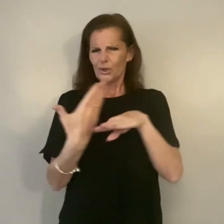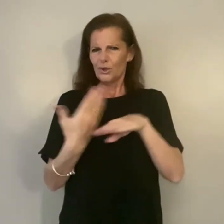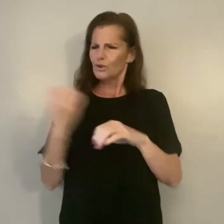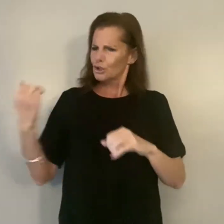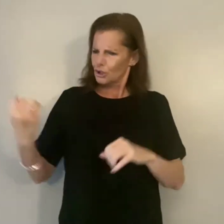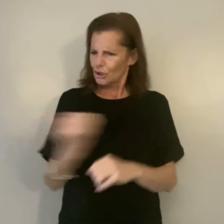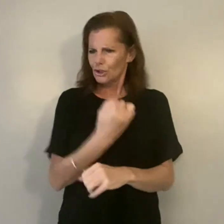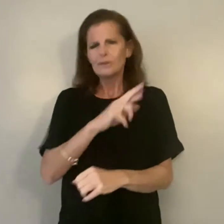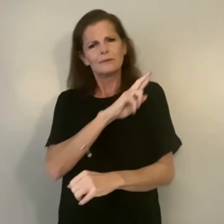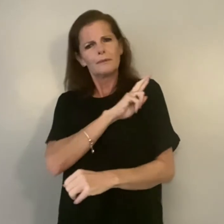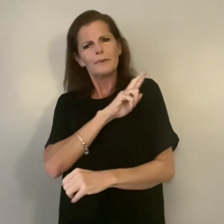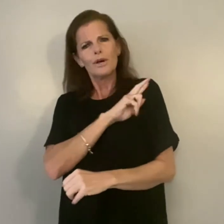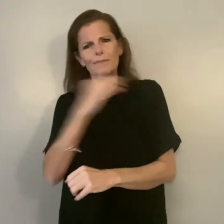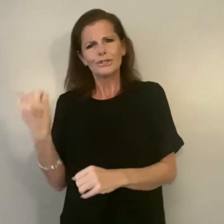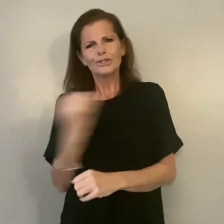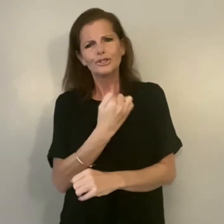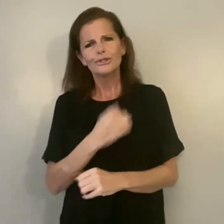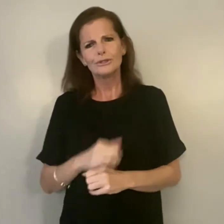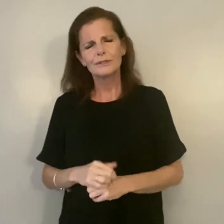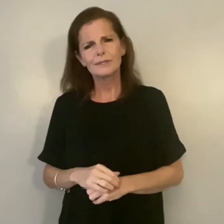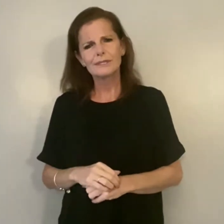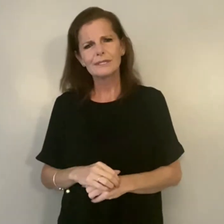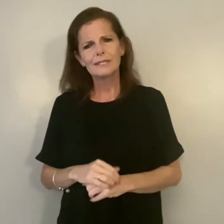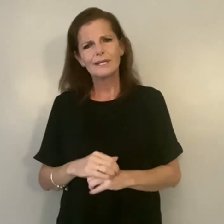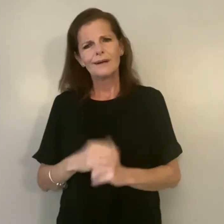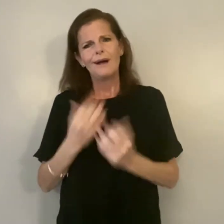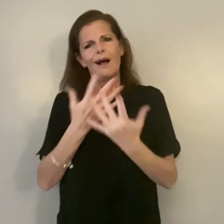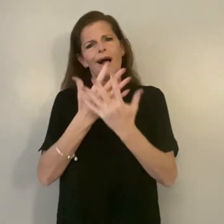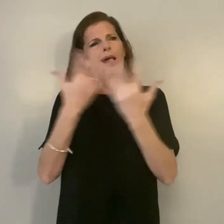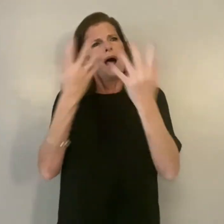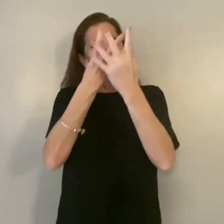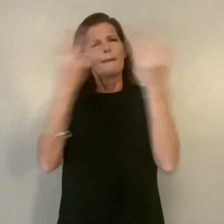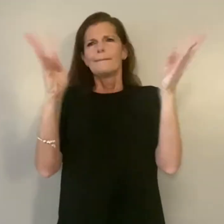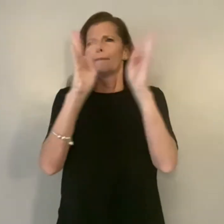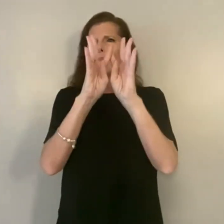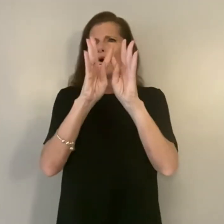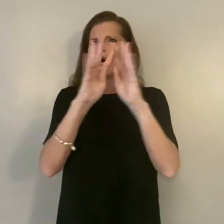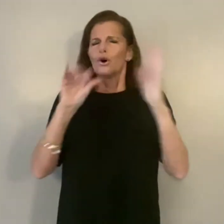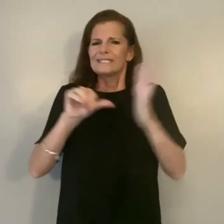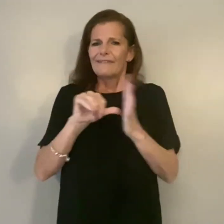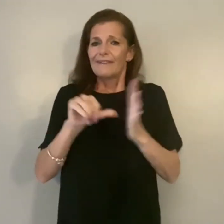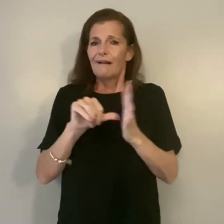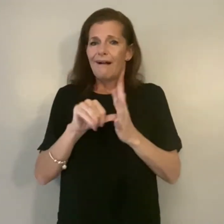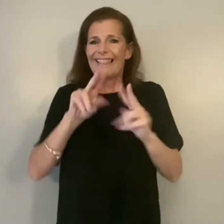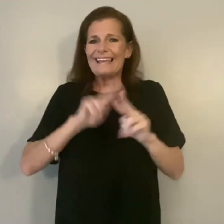And I feel like they ought to have a purpose. I think a lot of where a board may struggle